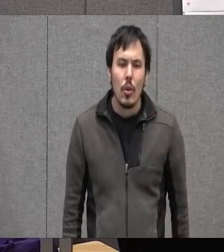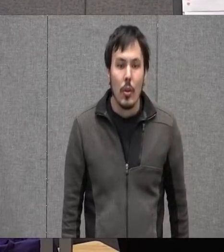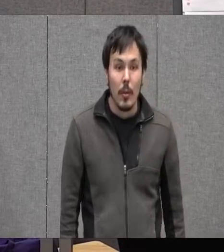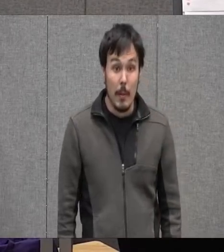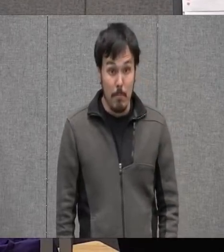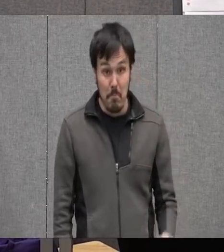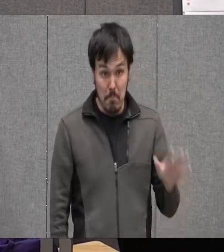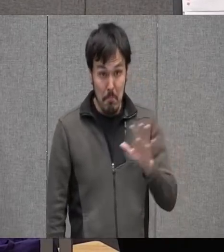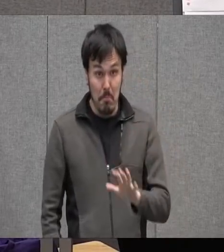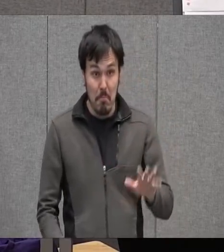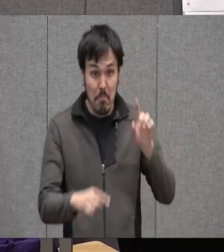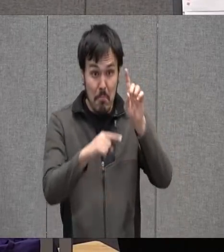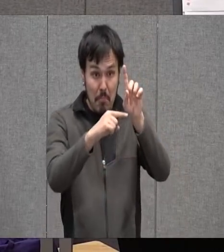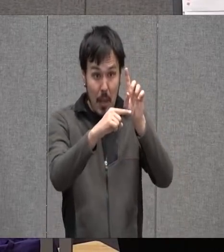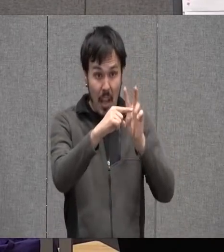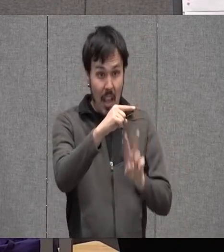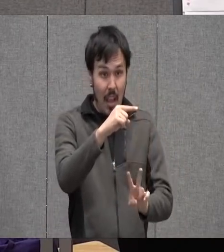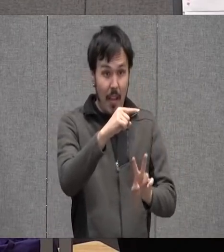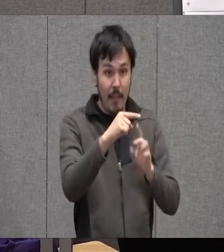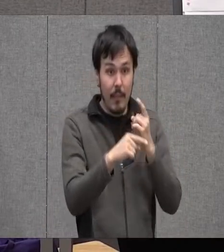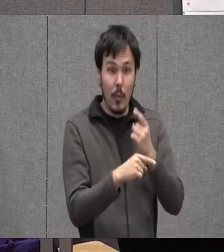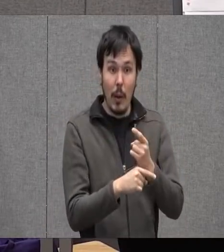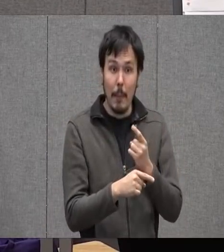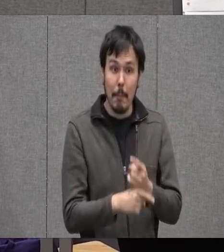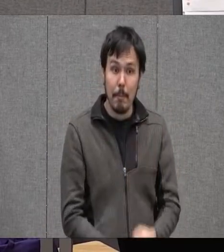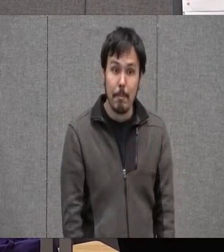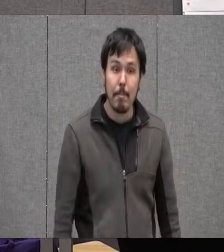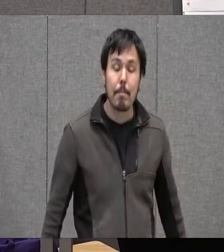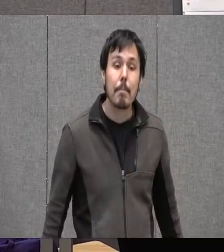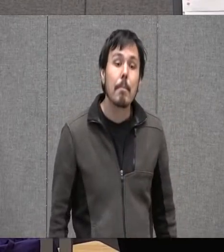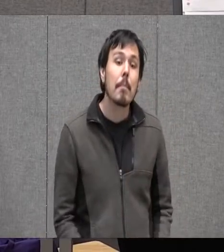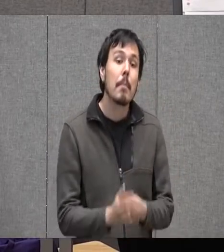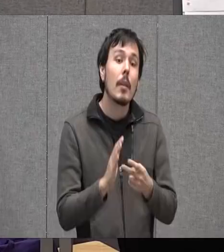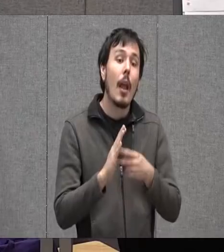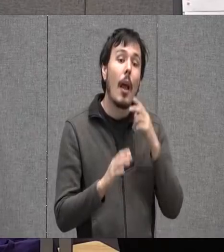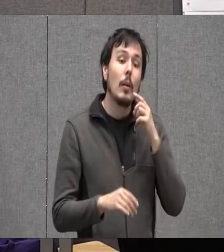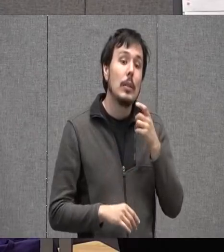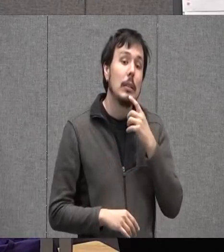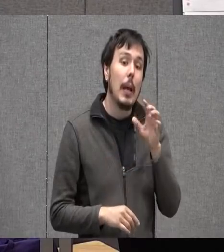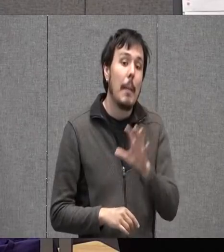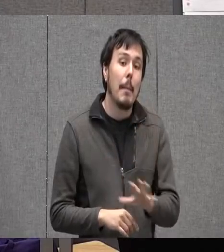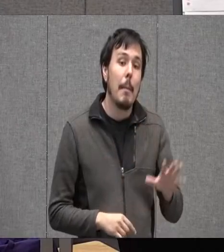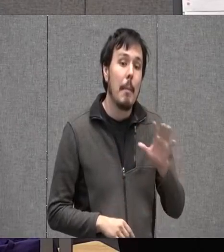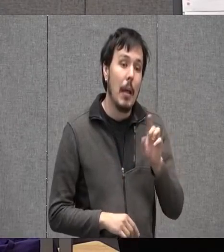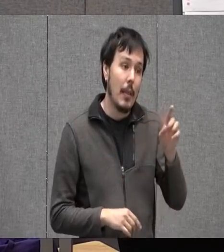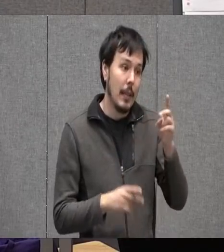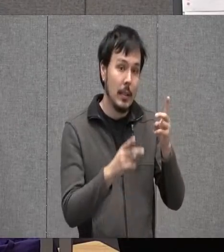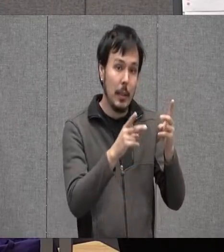It would be about halfway between, right? So I'm going to say about this spot is 1.856.